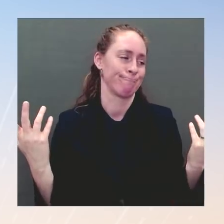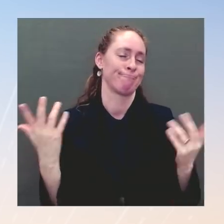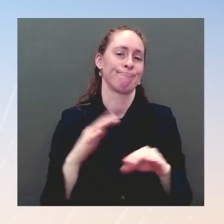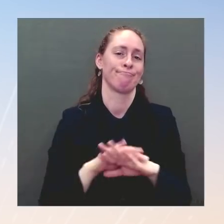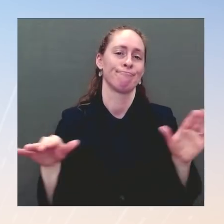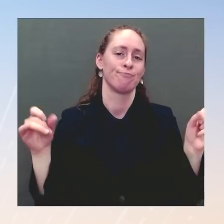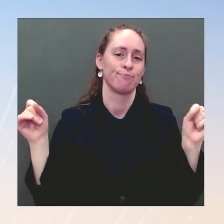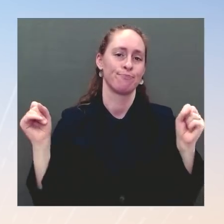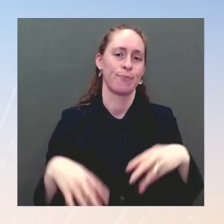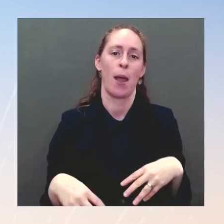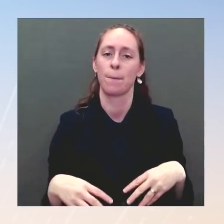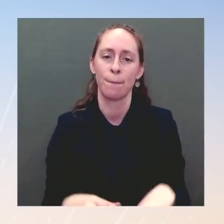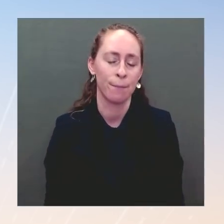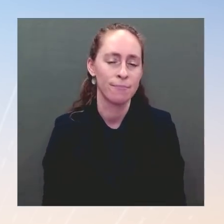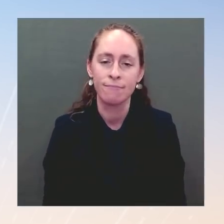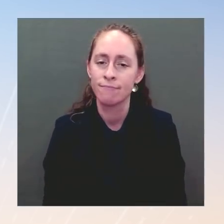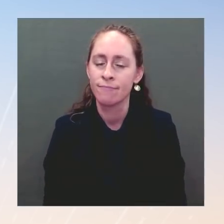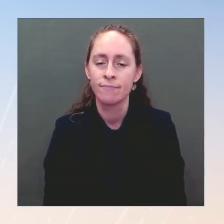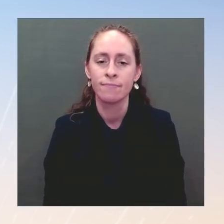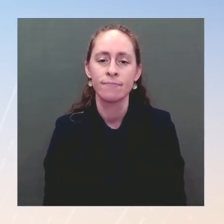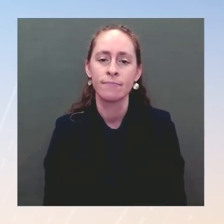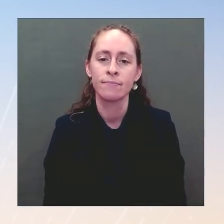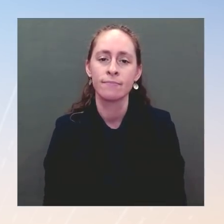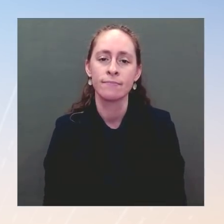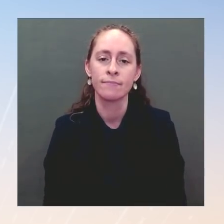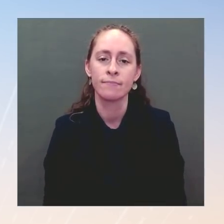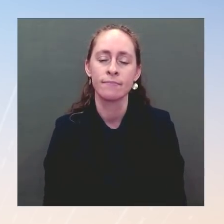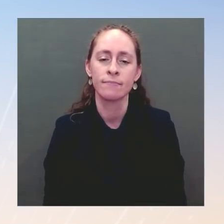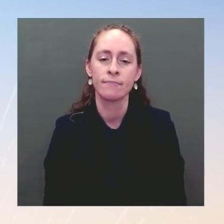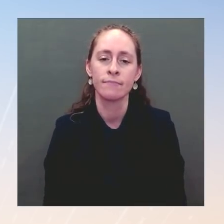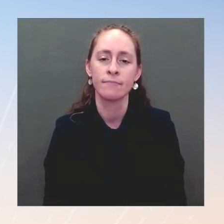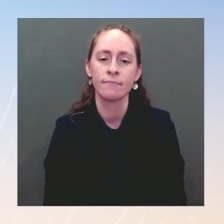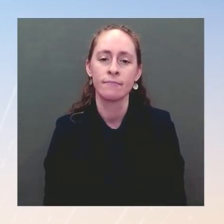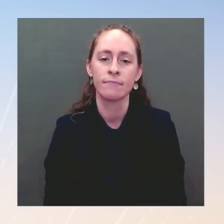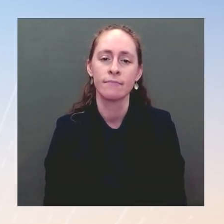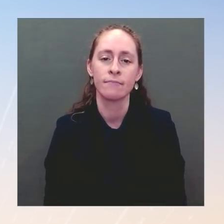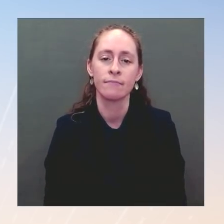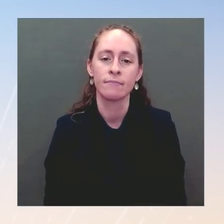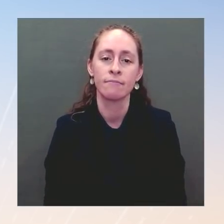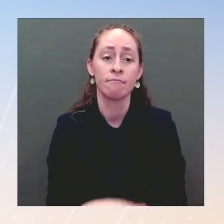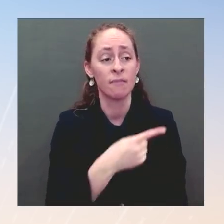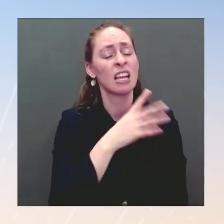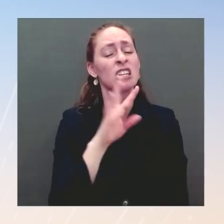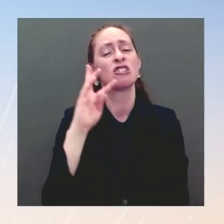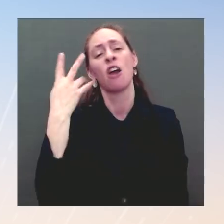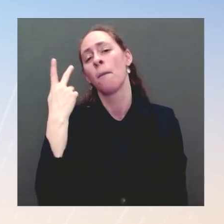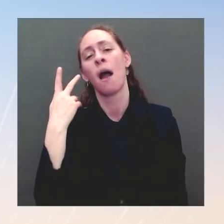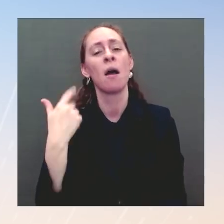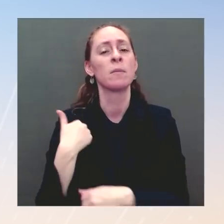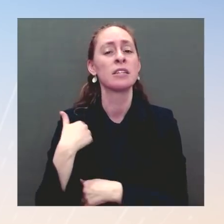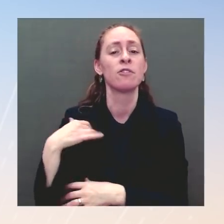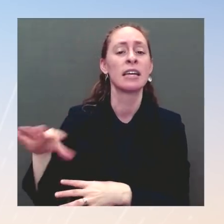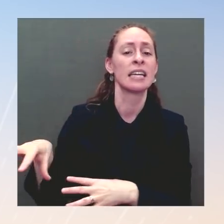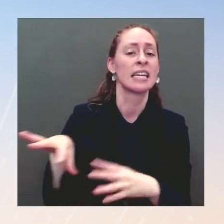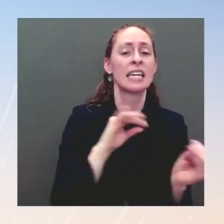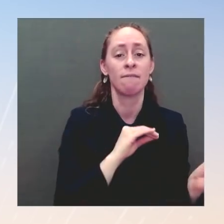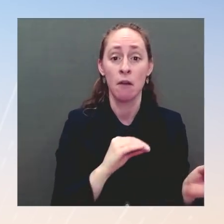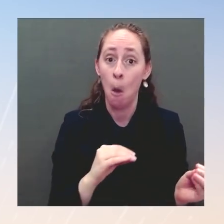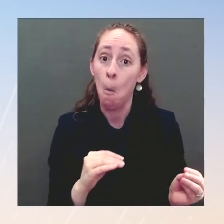If they de-escalate, we will certainly proceed with diplomatic engagement. But, no, we're not considering a meeting with President Putin or engagement with him right now.